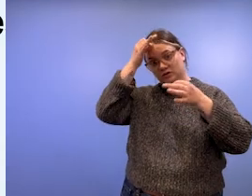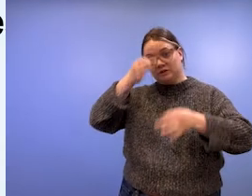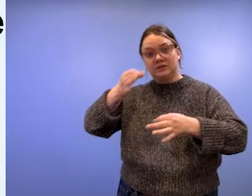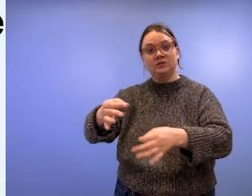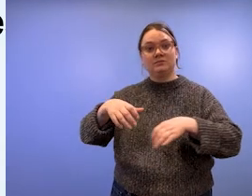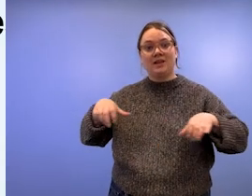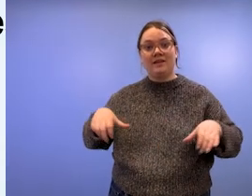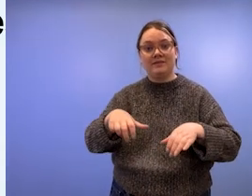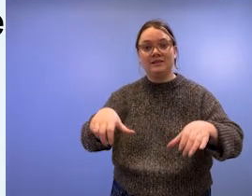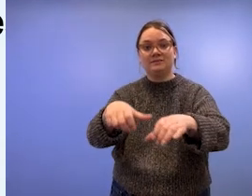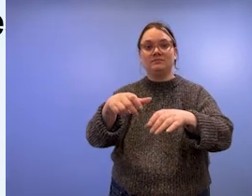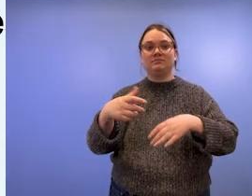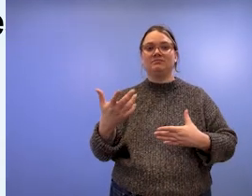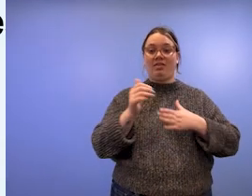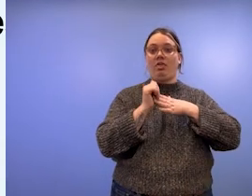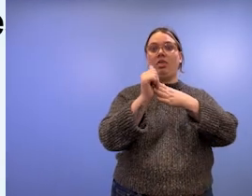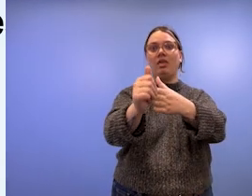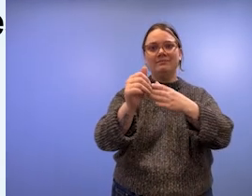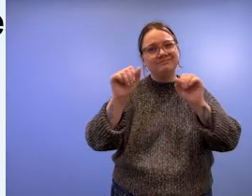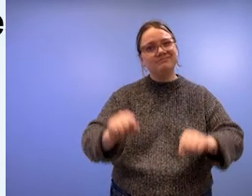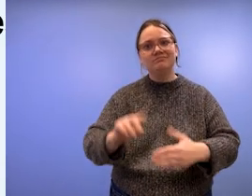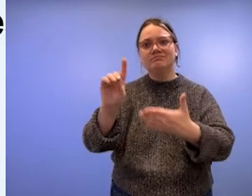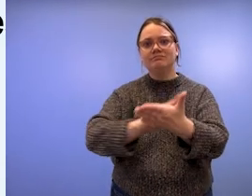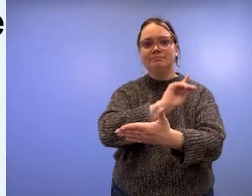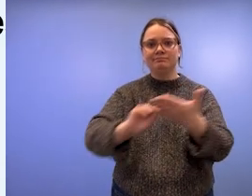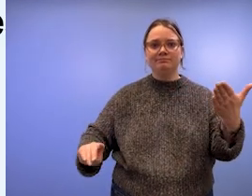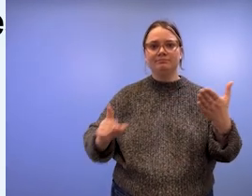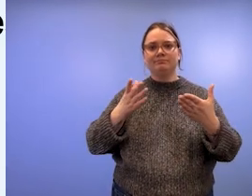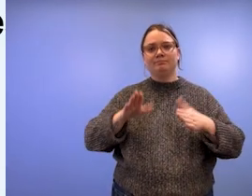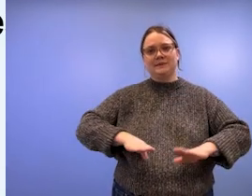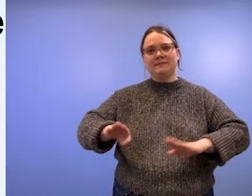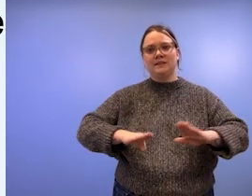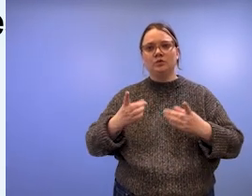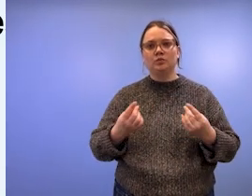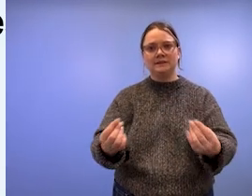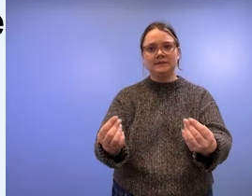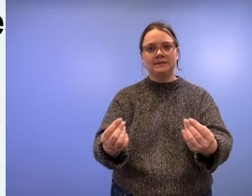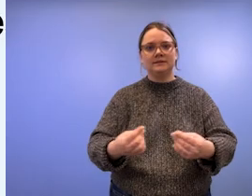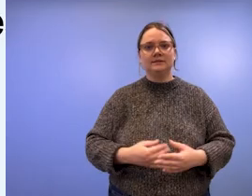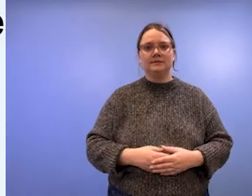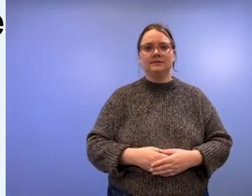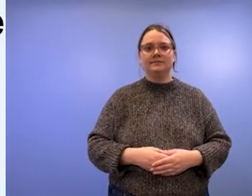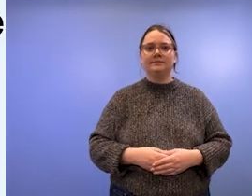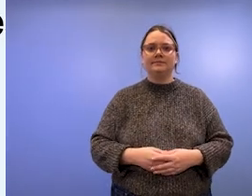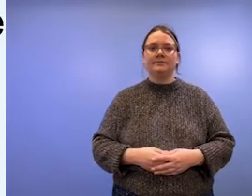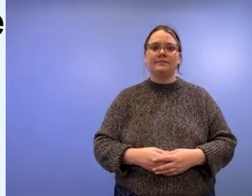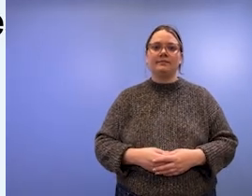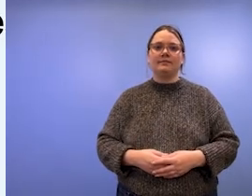and actions, and can ultimately lead to discriminatory behaviors and practices.